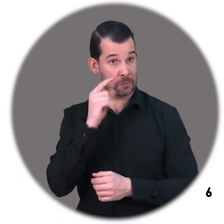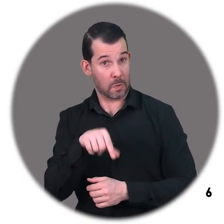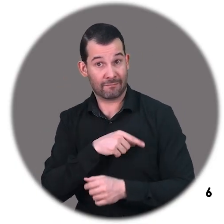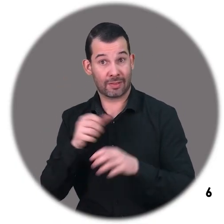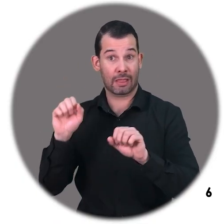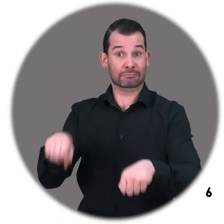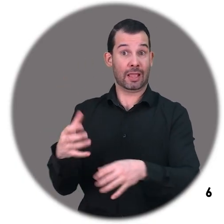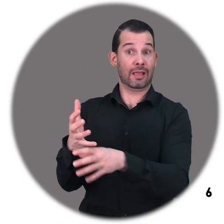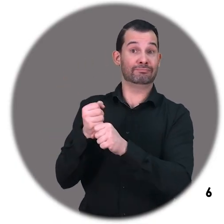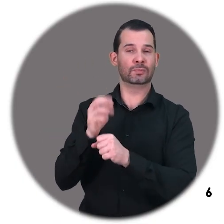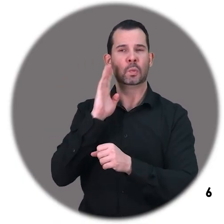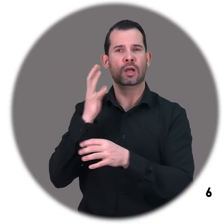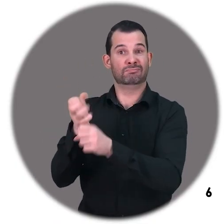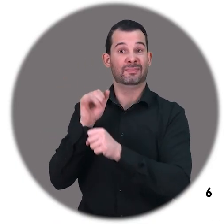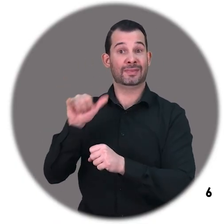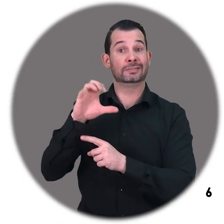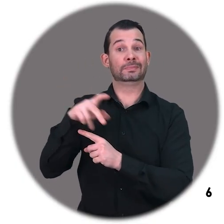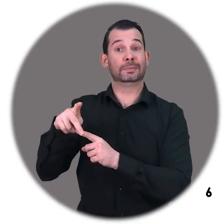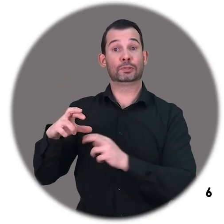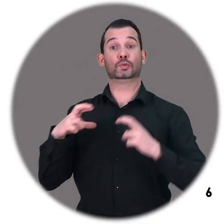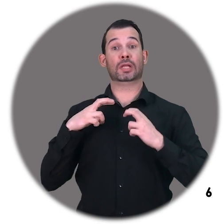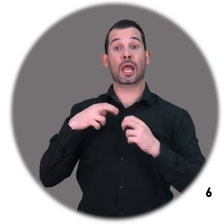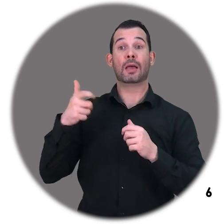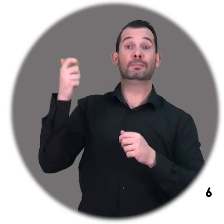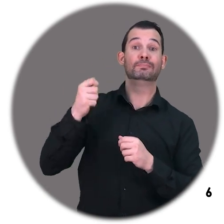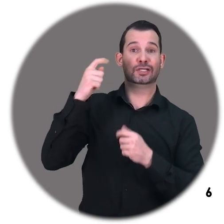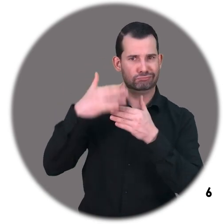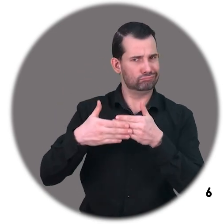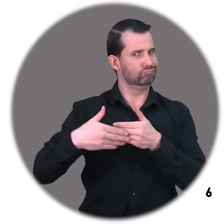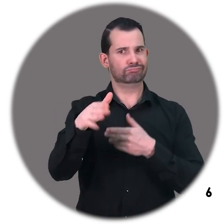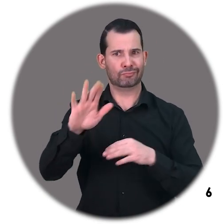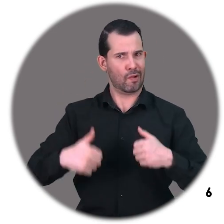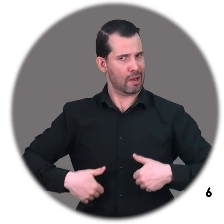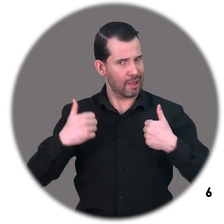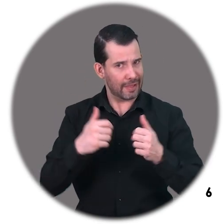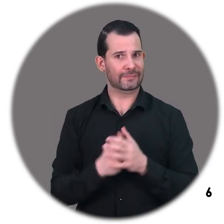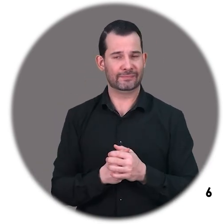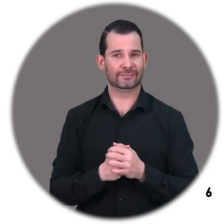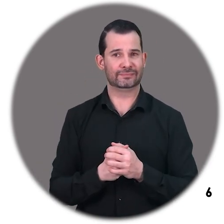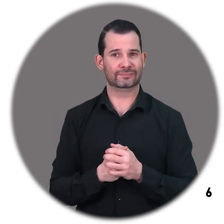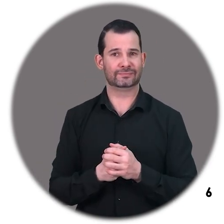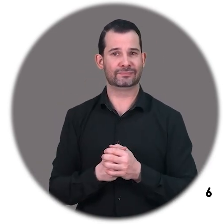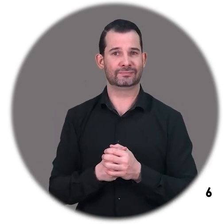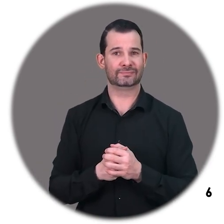If you qualify, you’ll receive the CPP retirement pension for the rest of your life.